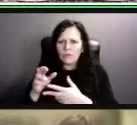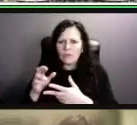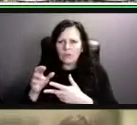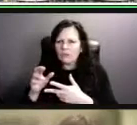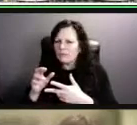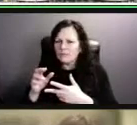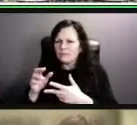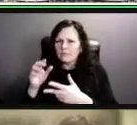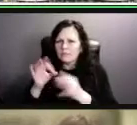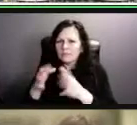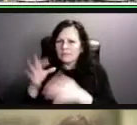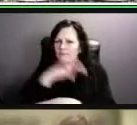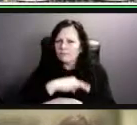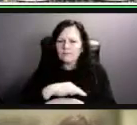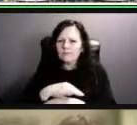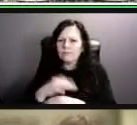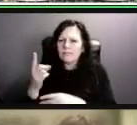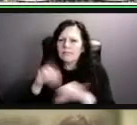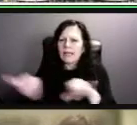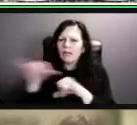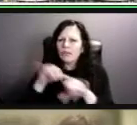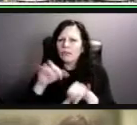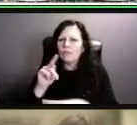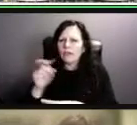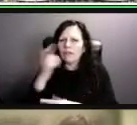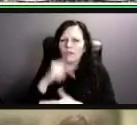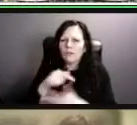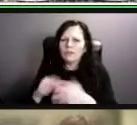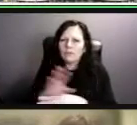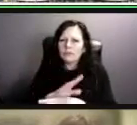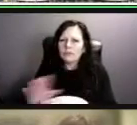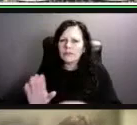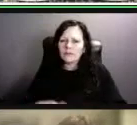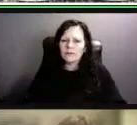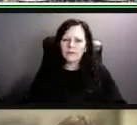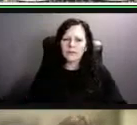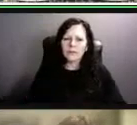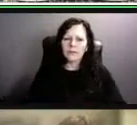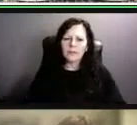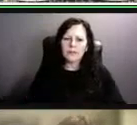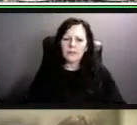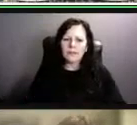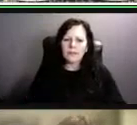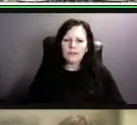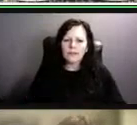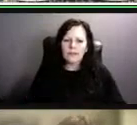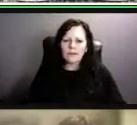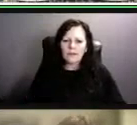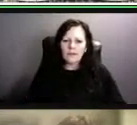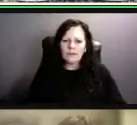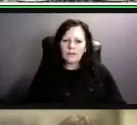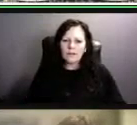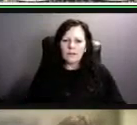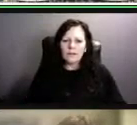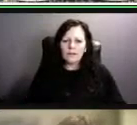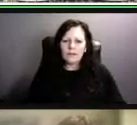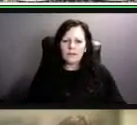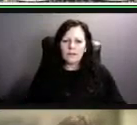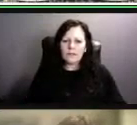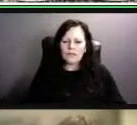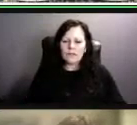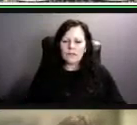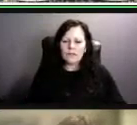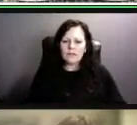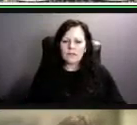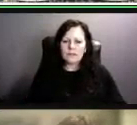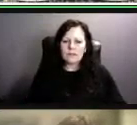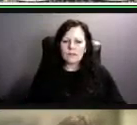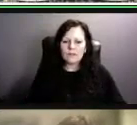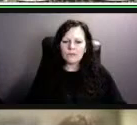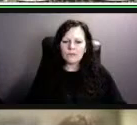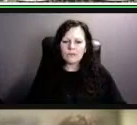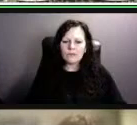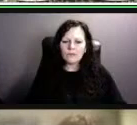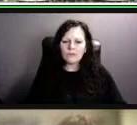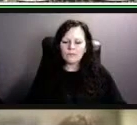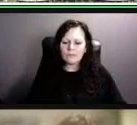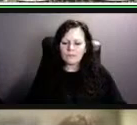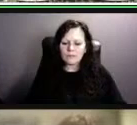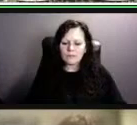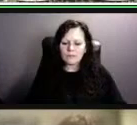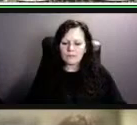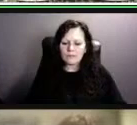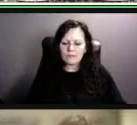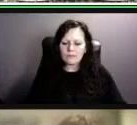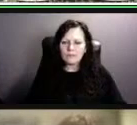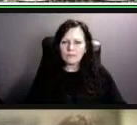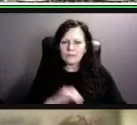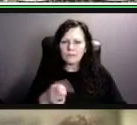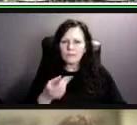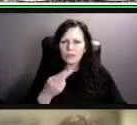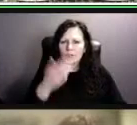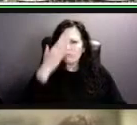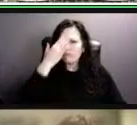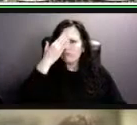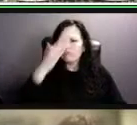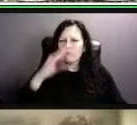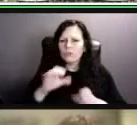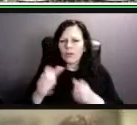CERTAINLY THE EMPLOYEES LEVEL